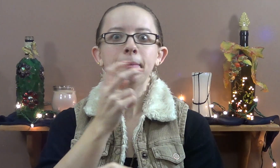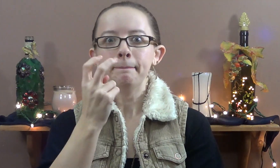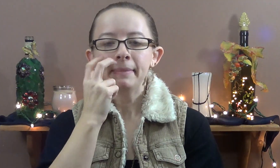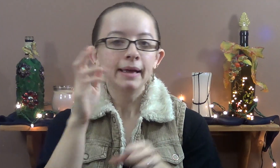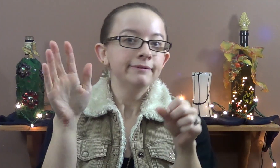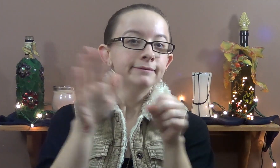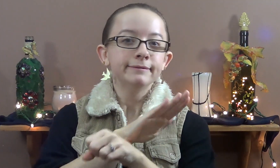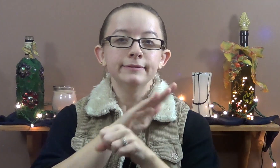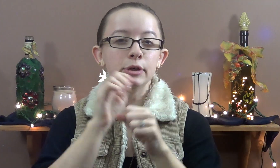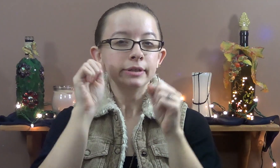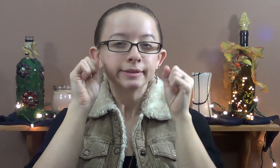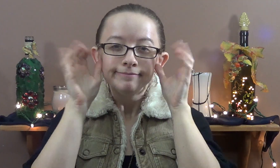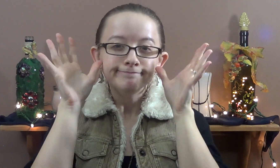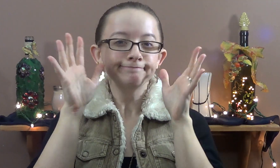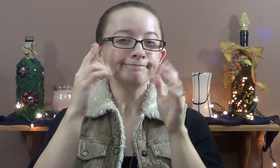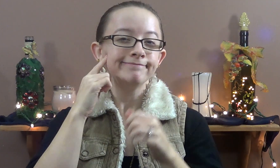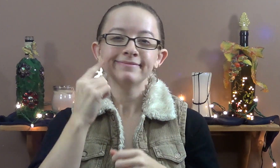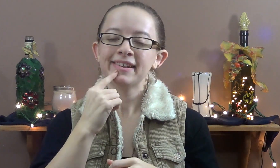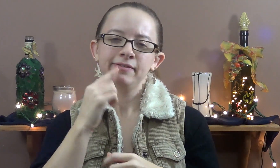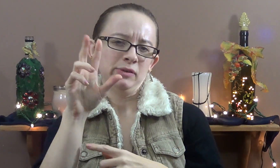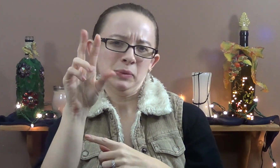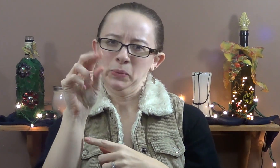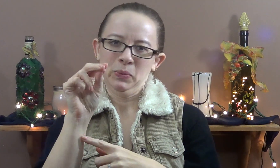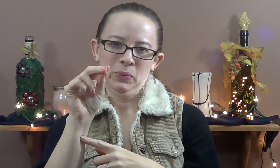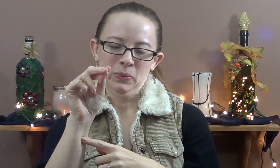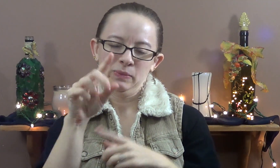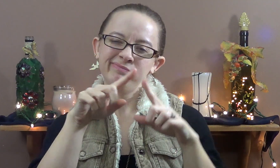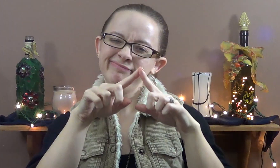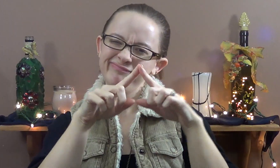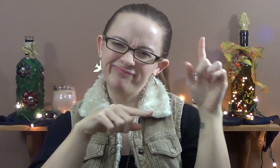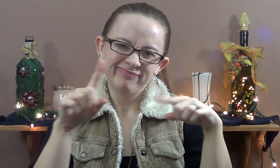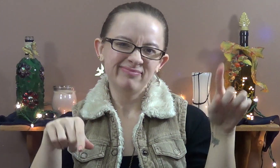when I say Deaf Blind that does not mean necessarily a person is fully deaf